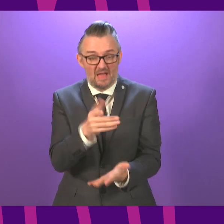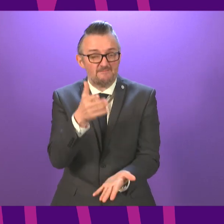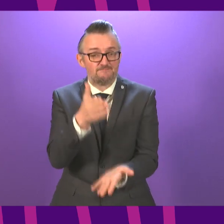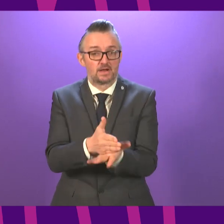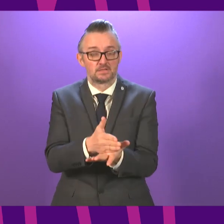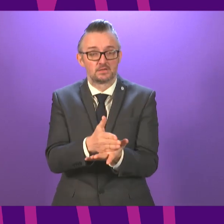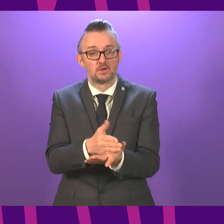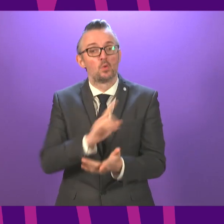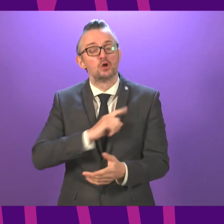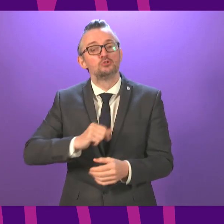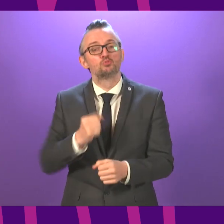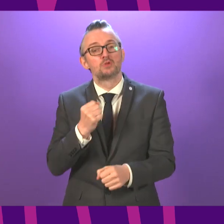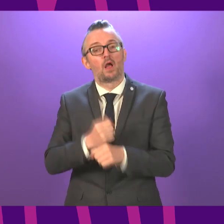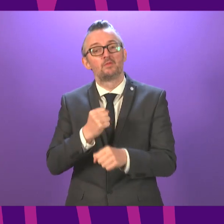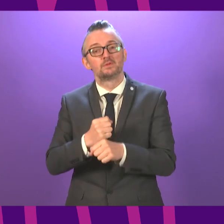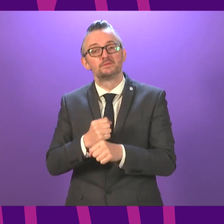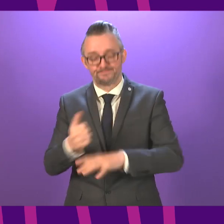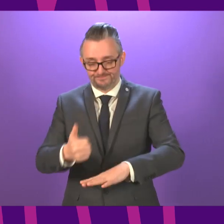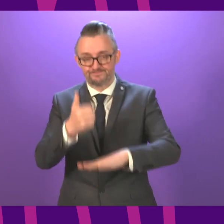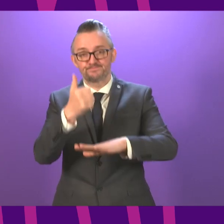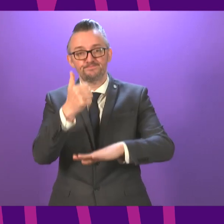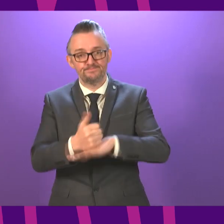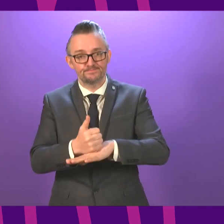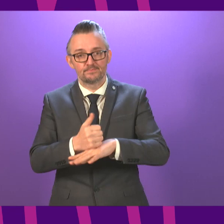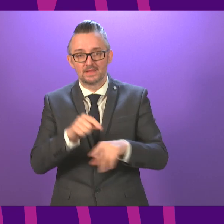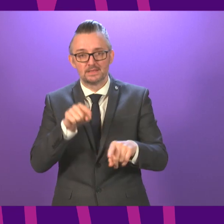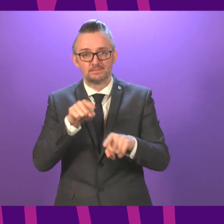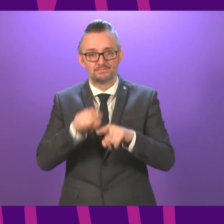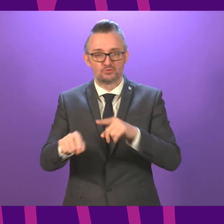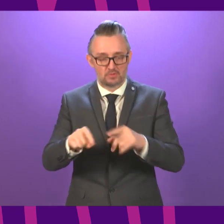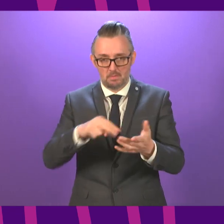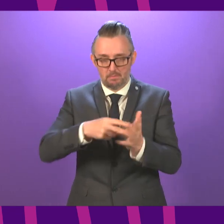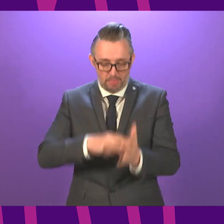a comprehensive set of arrangements based on our existing and well-established resilience